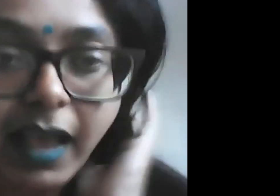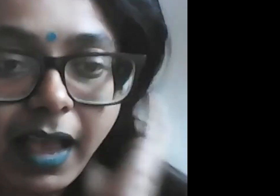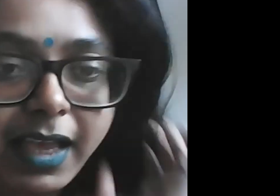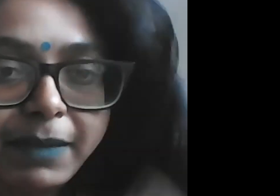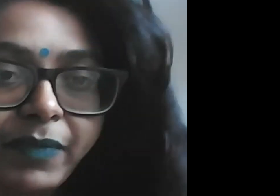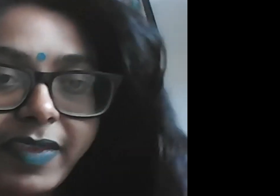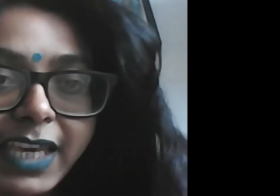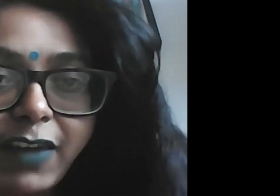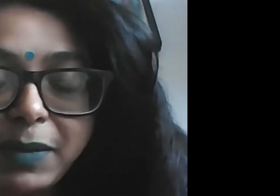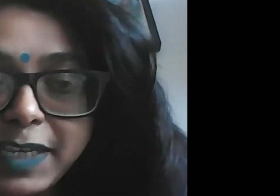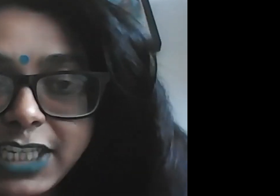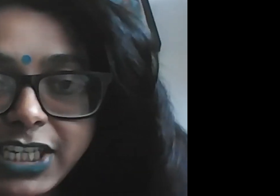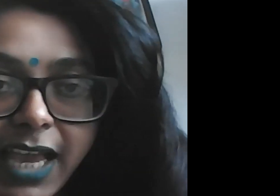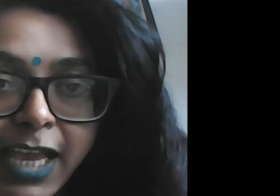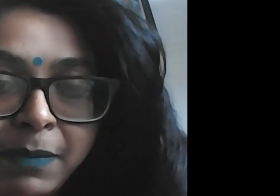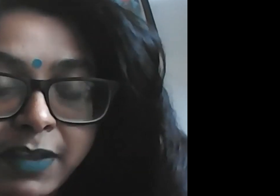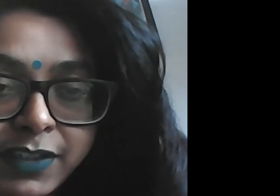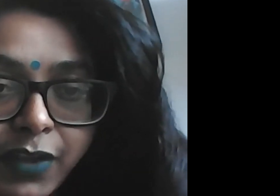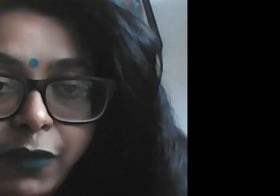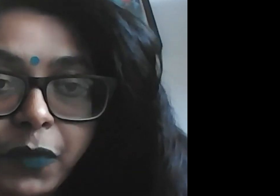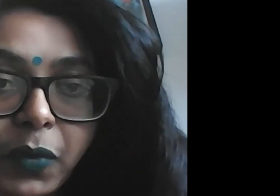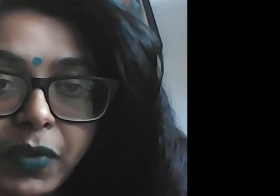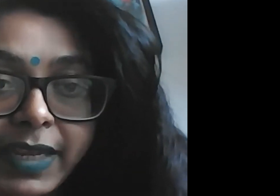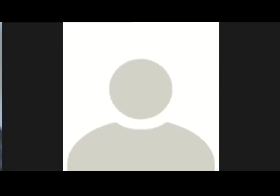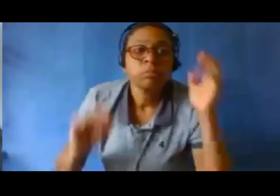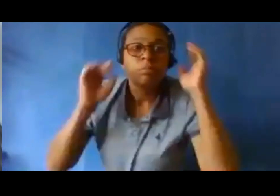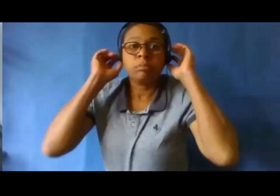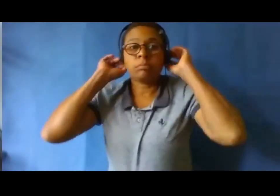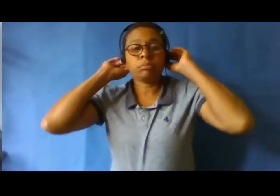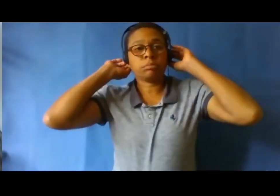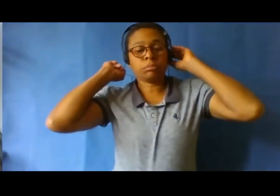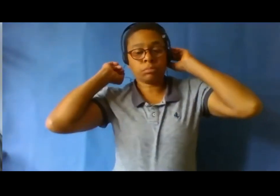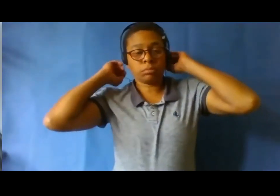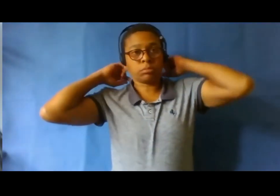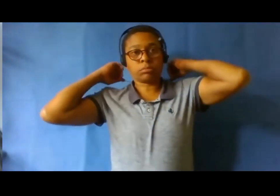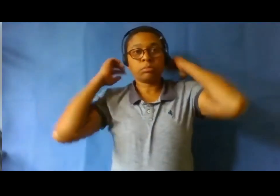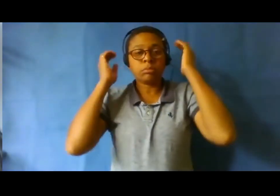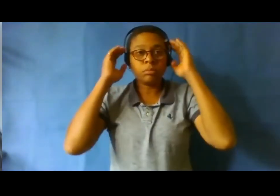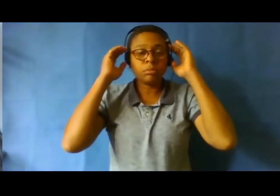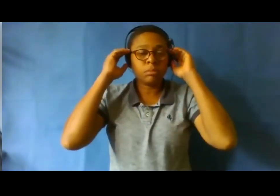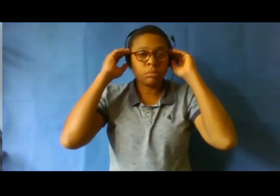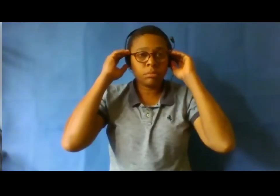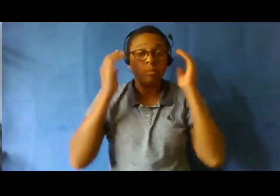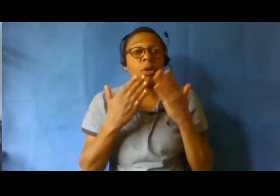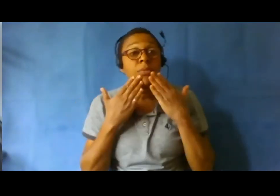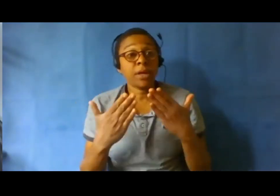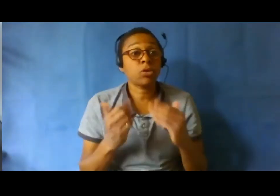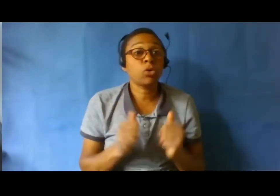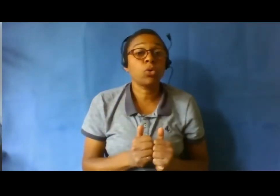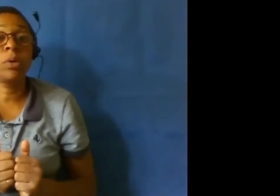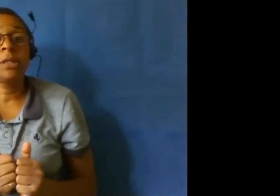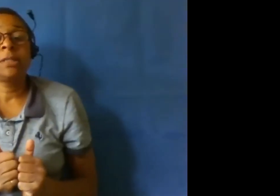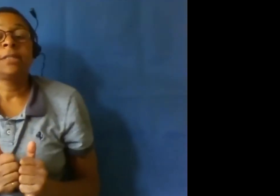thank you very much and so for the next session is, is our closing keynote